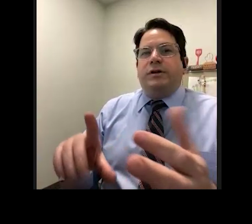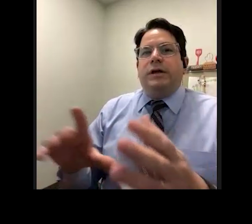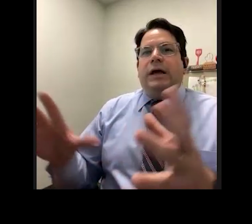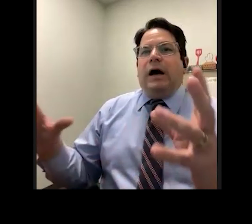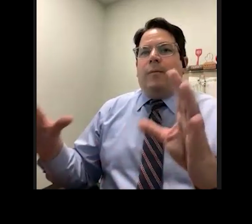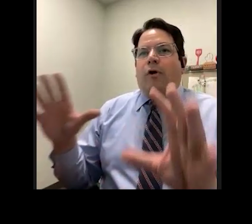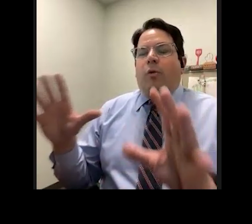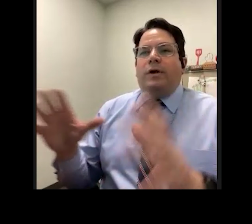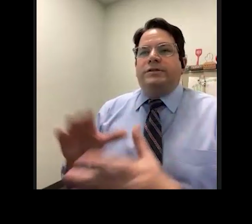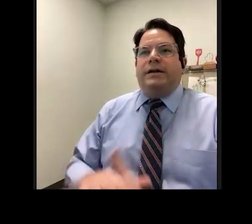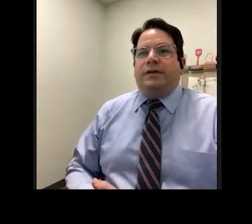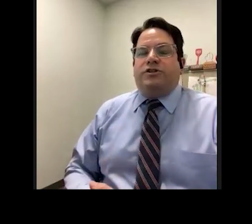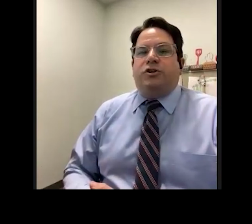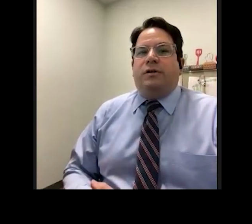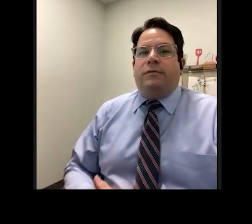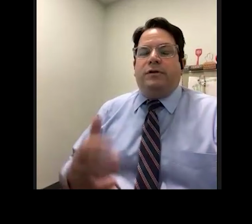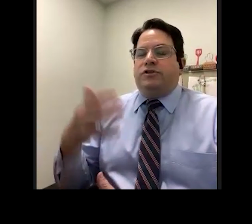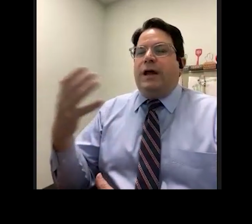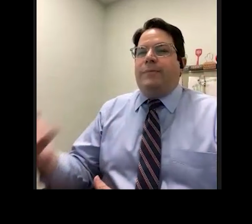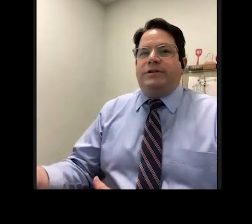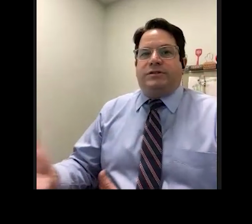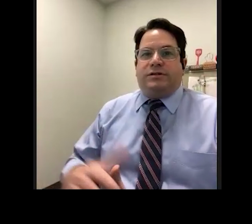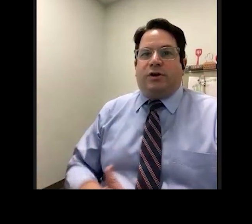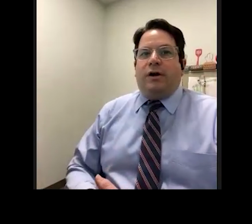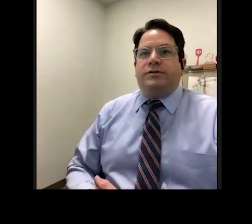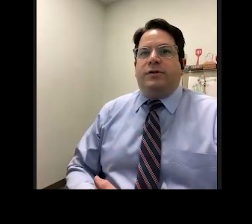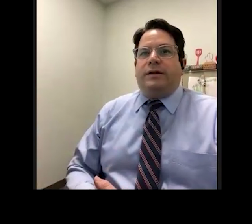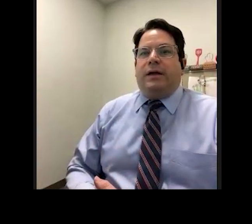information, are the ones that should not be just discarded